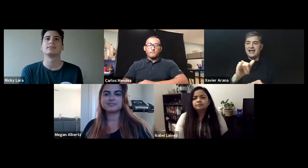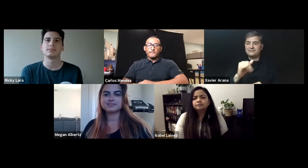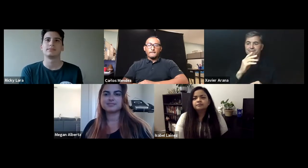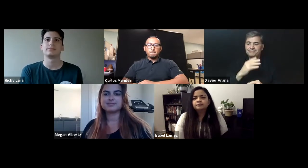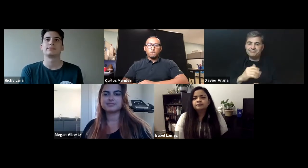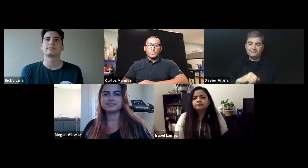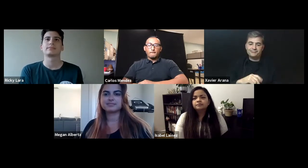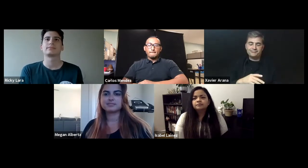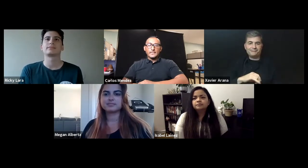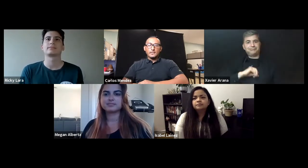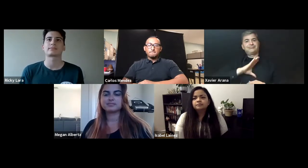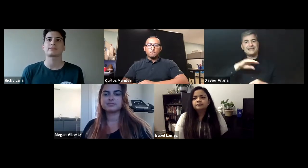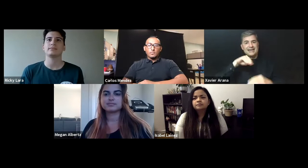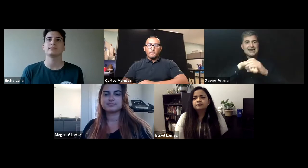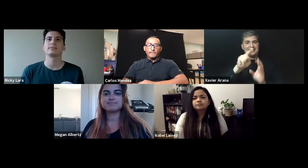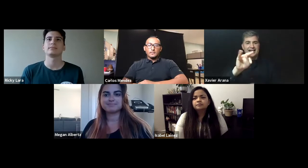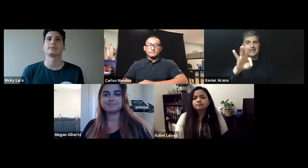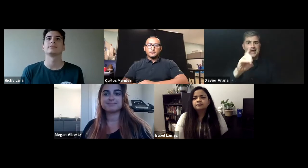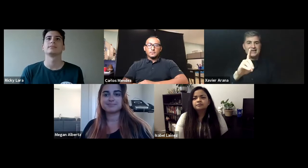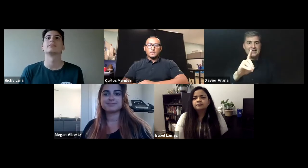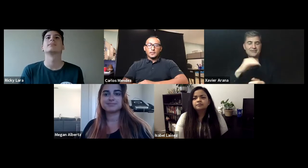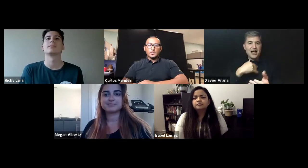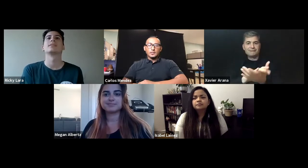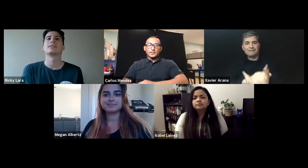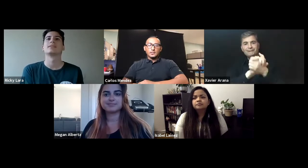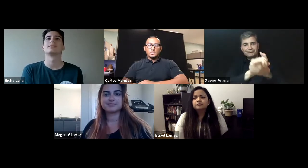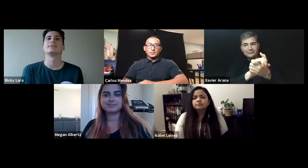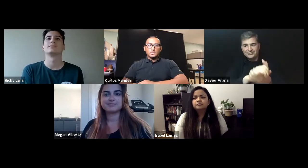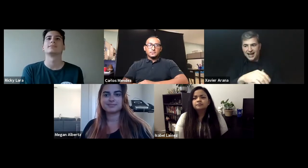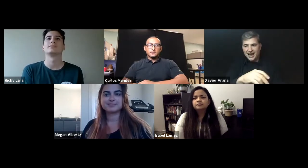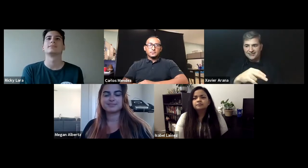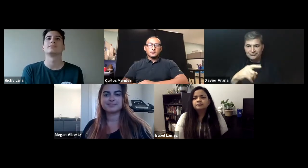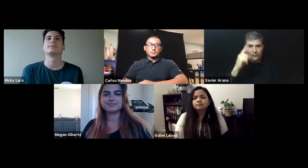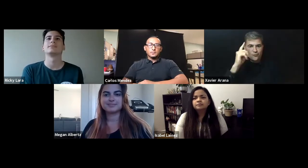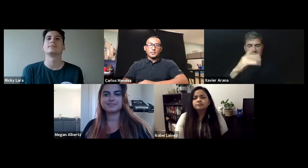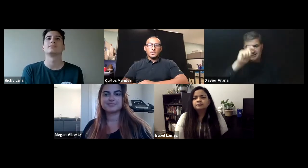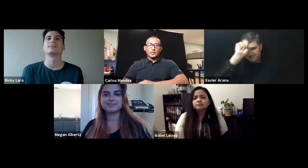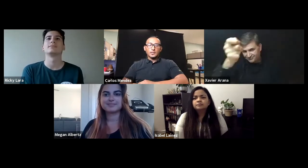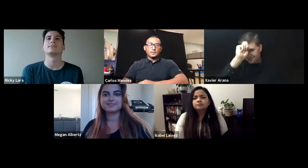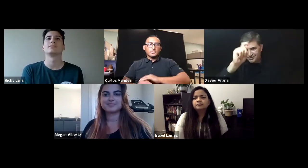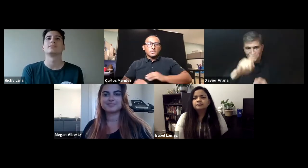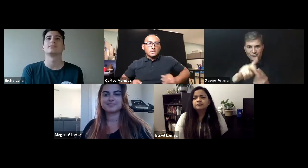it was such a powerful tool, and so... And that happened to me when I was at NTID,